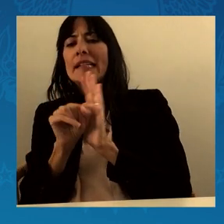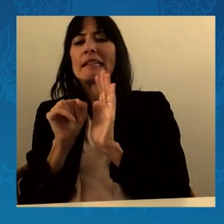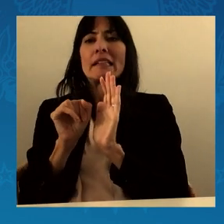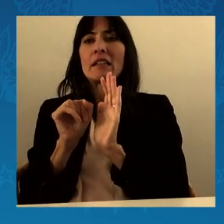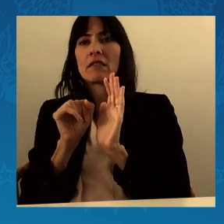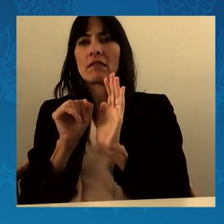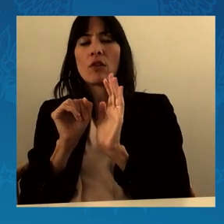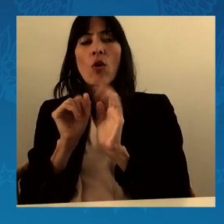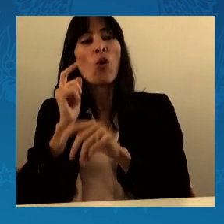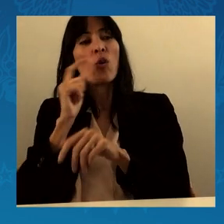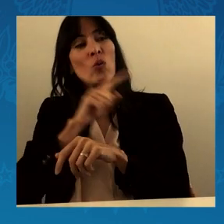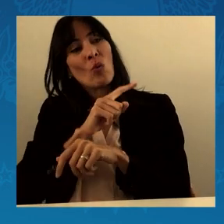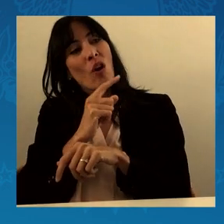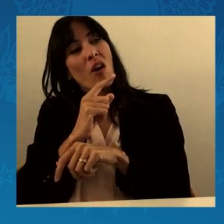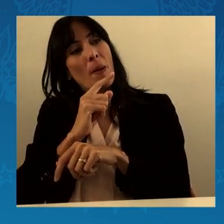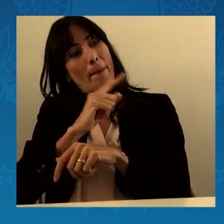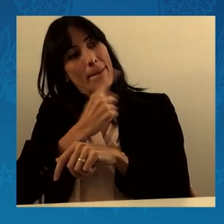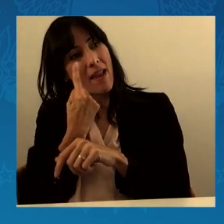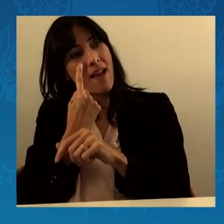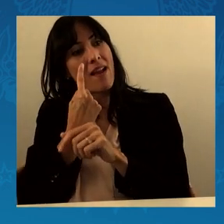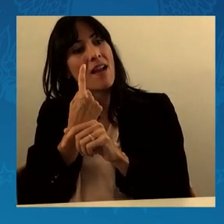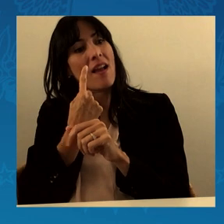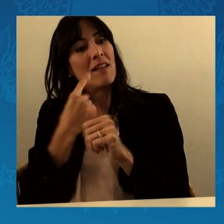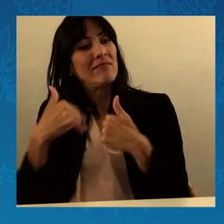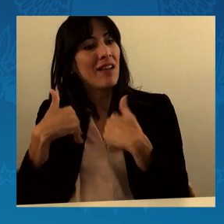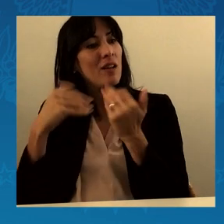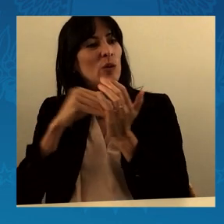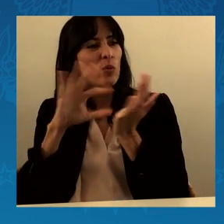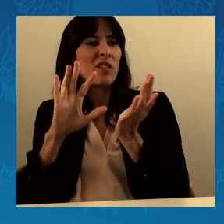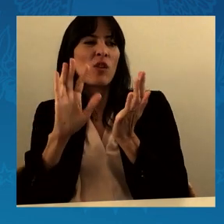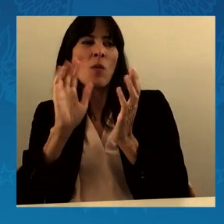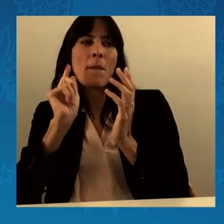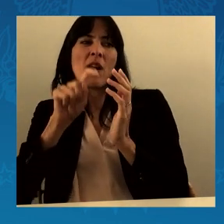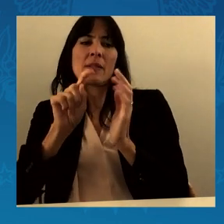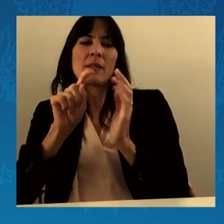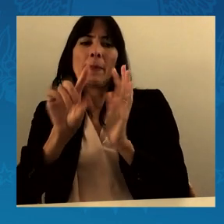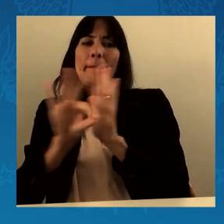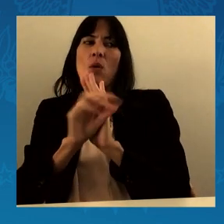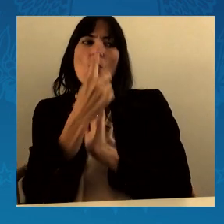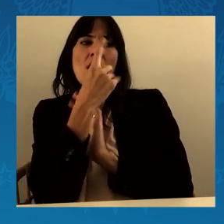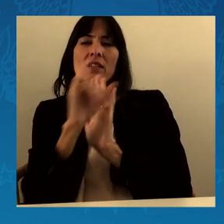This one thing is who you are. You know, I would talk about the fact that, you know,